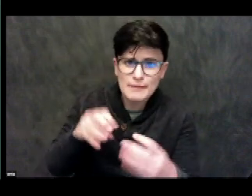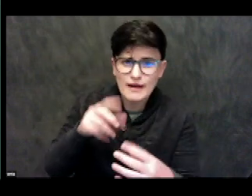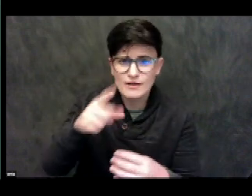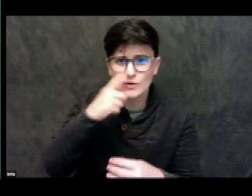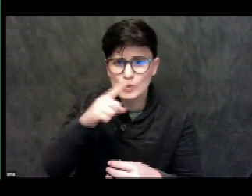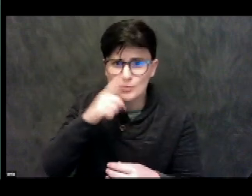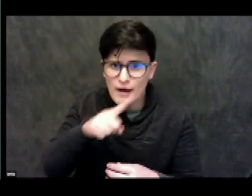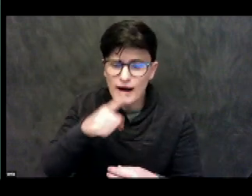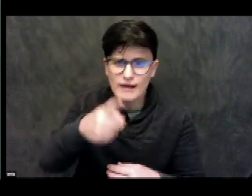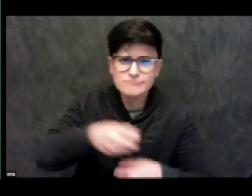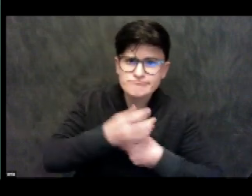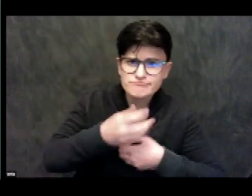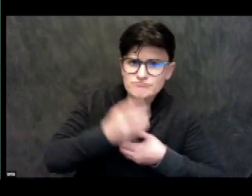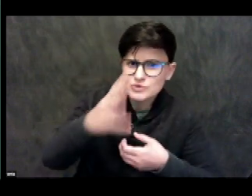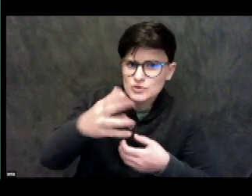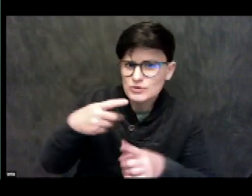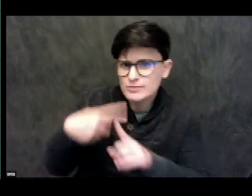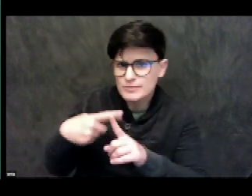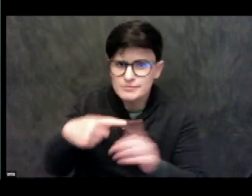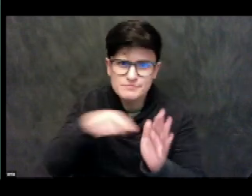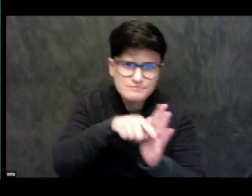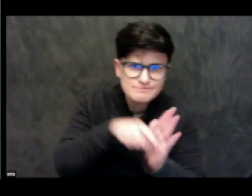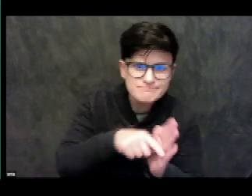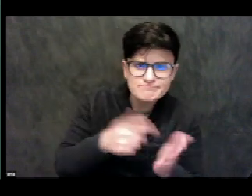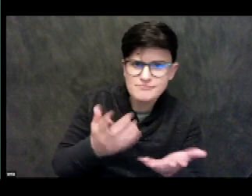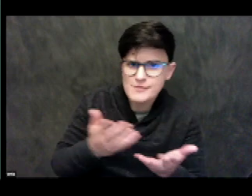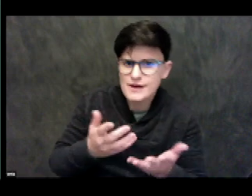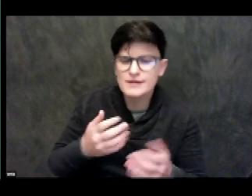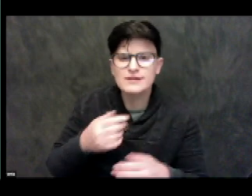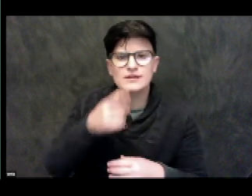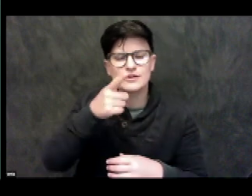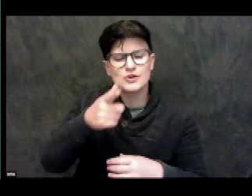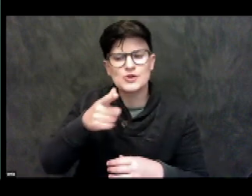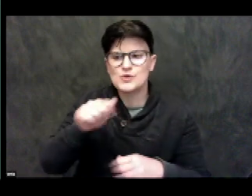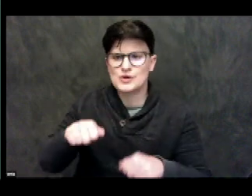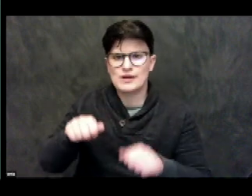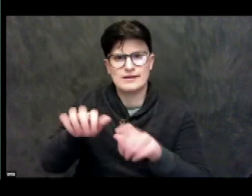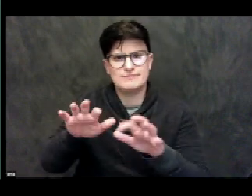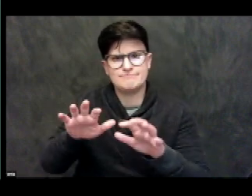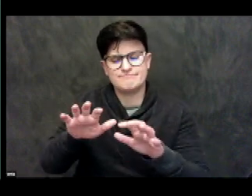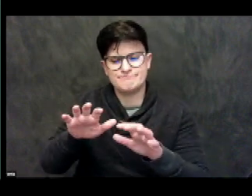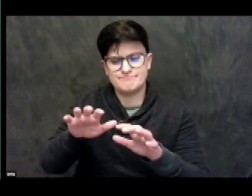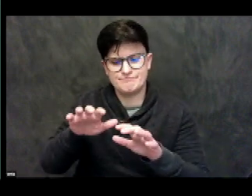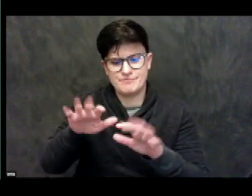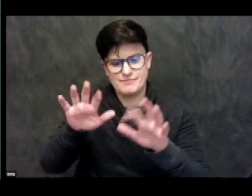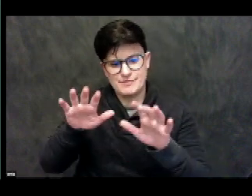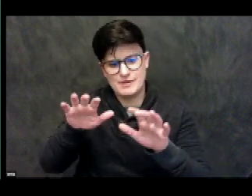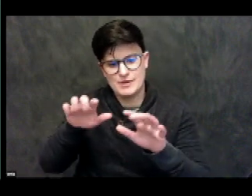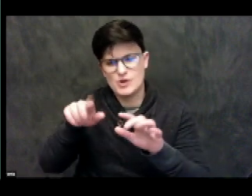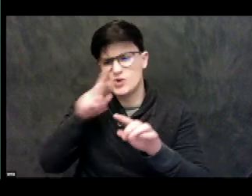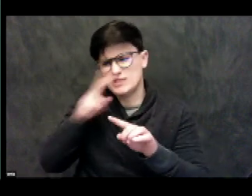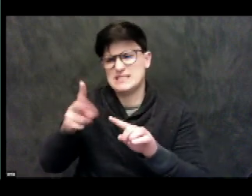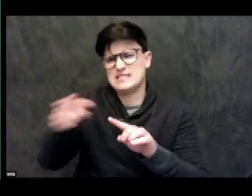a link to a feedback form in the chat box. And we would appreciate it if you would fill out that feedback form and let us know what you